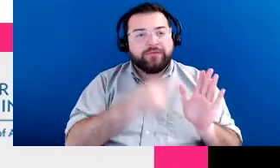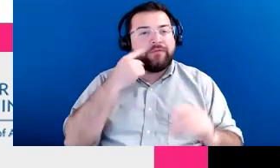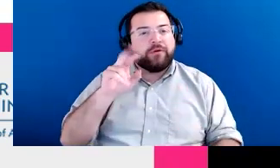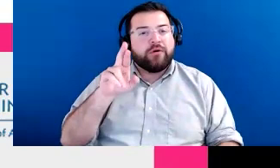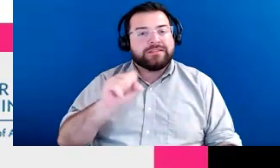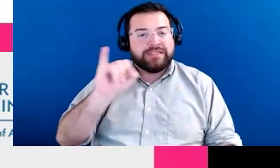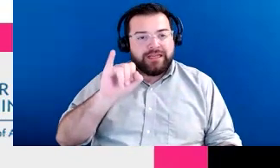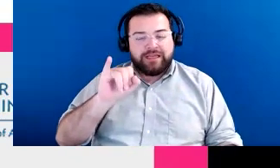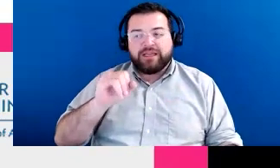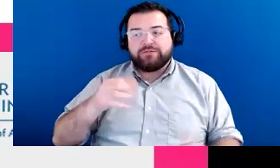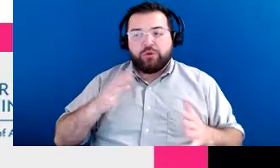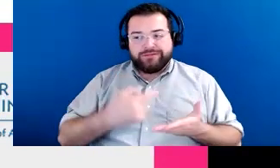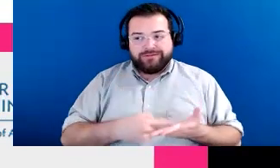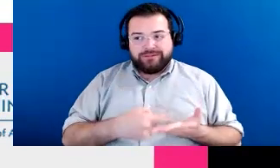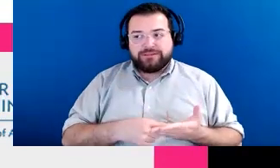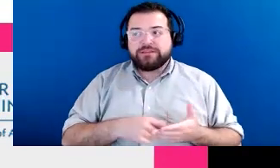we reviewed, and it also,